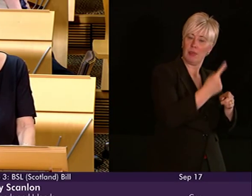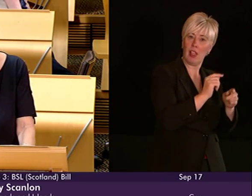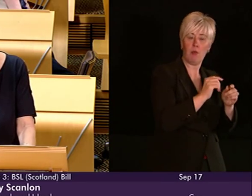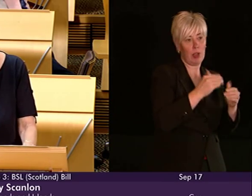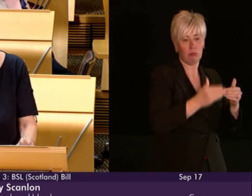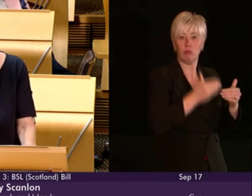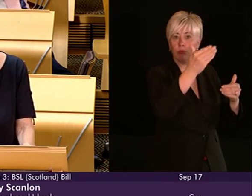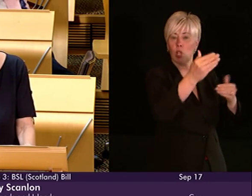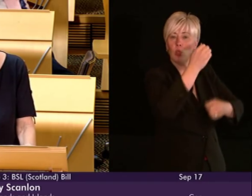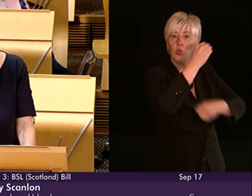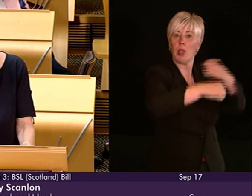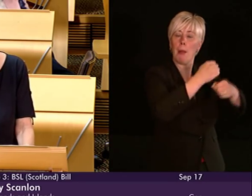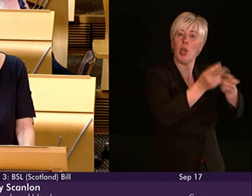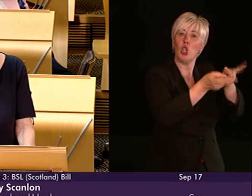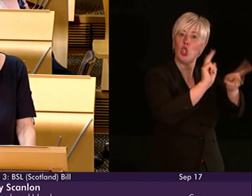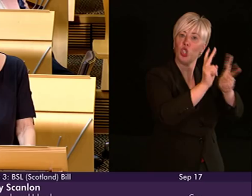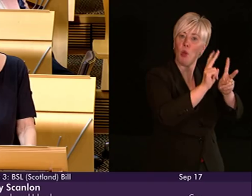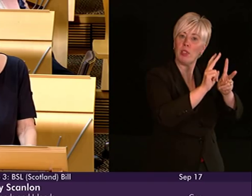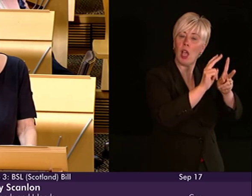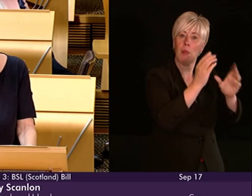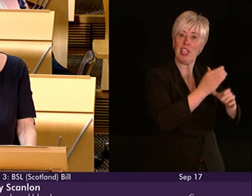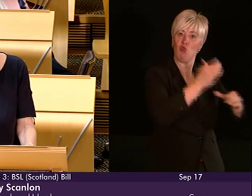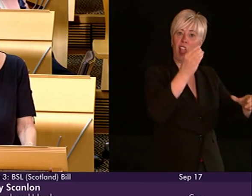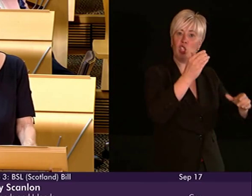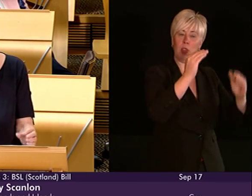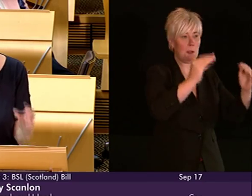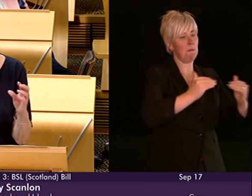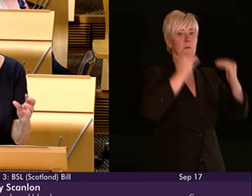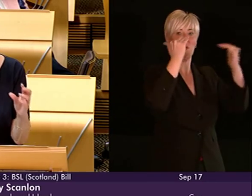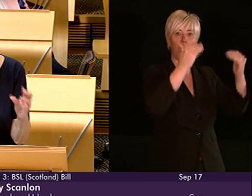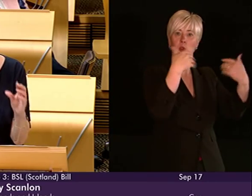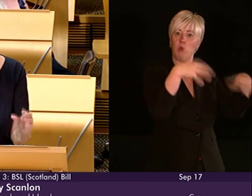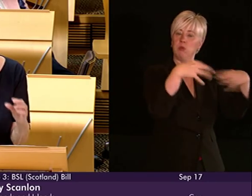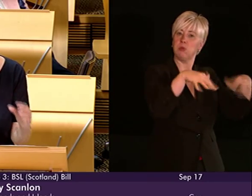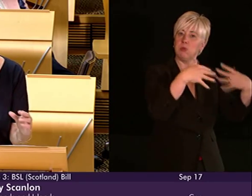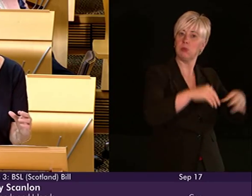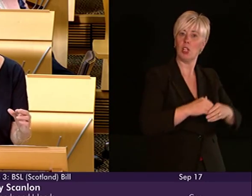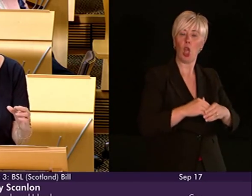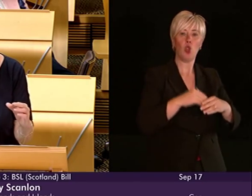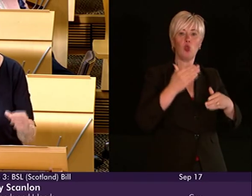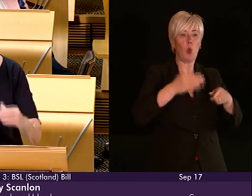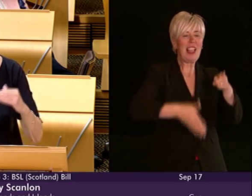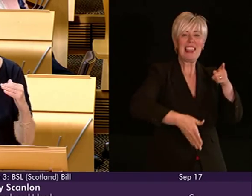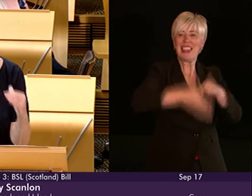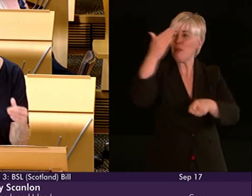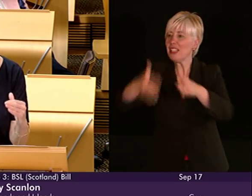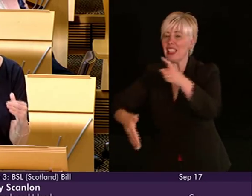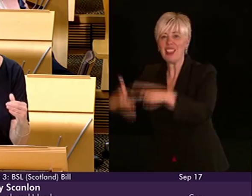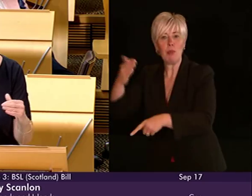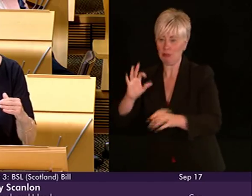an interpreter, graduating with first-class honours. I see no limits if deaf children